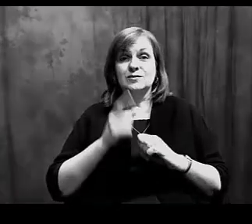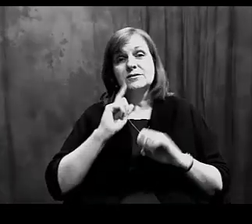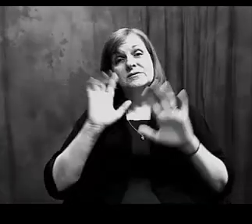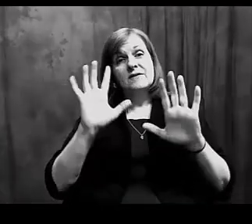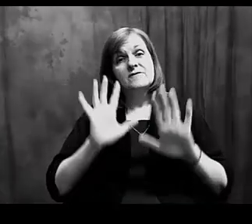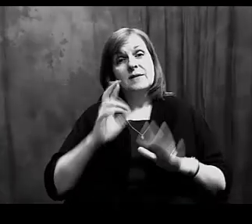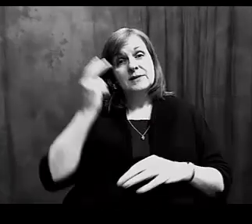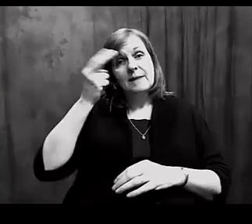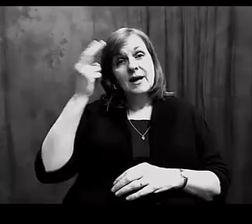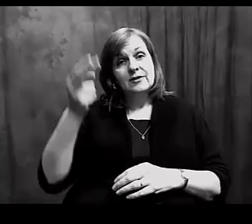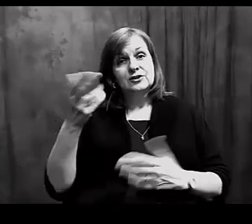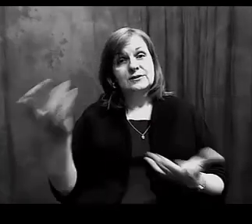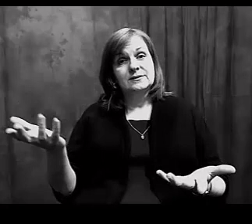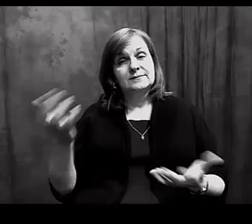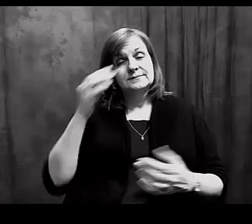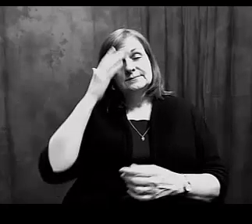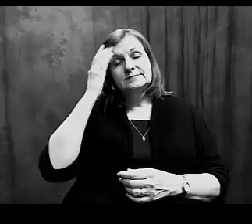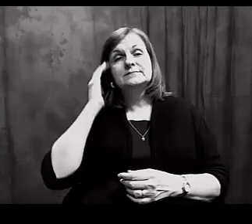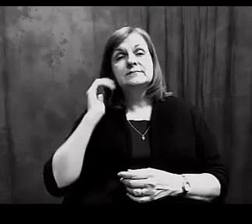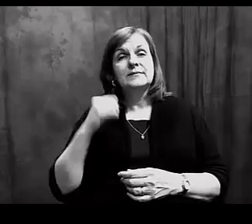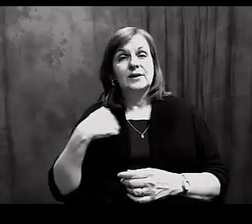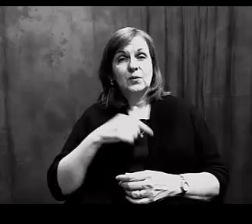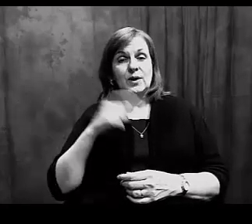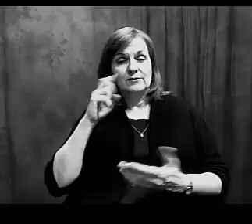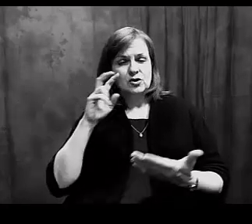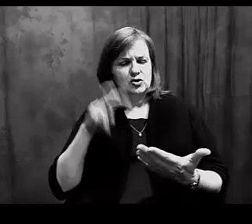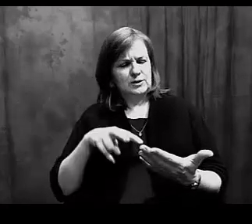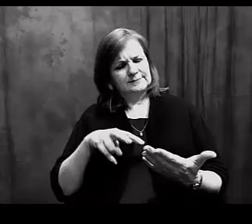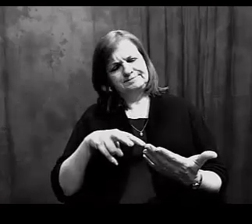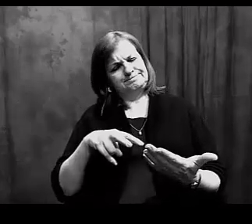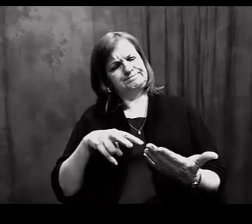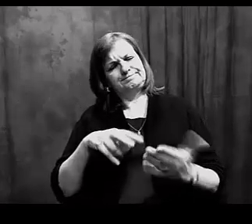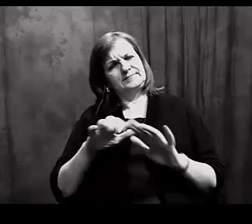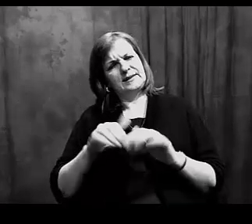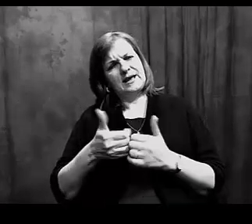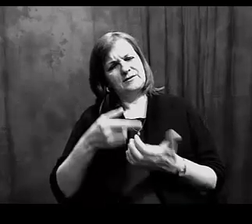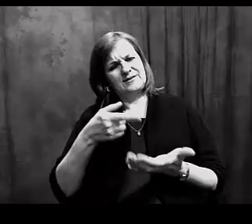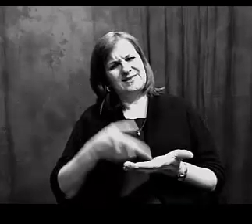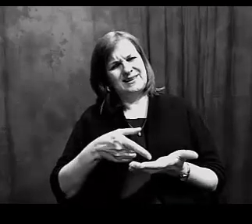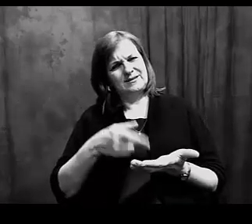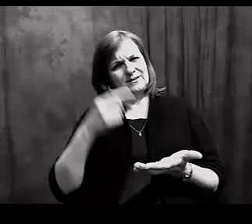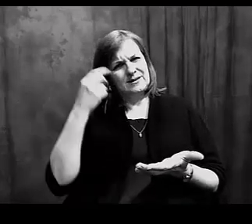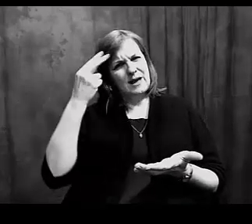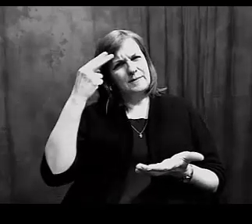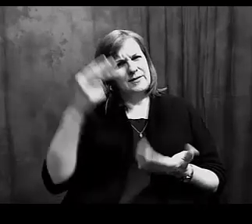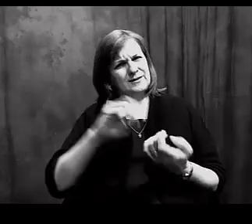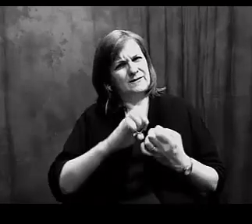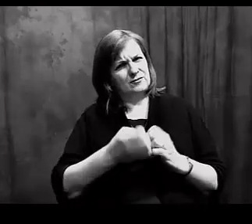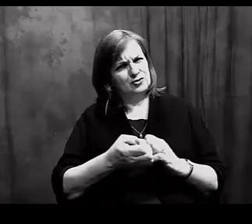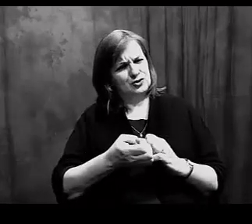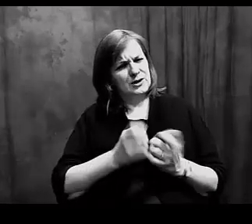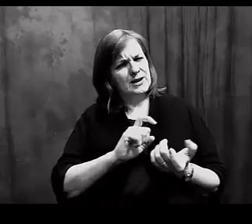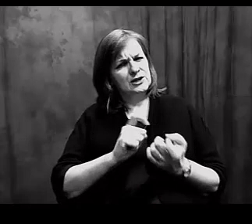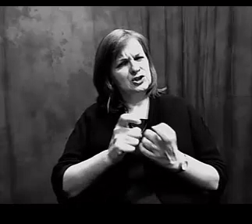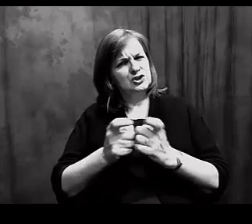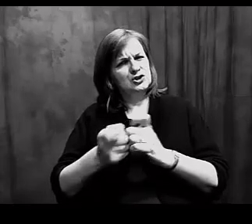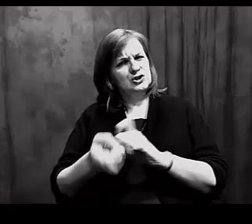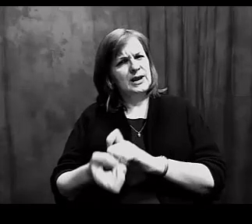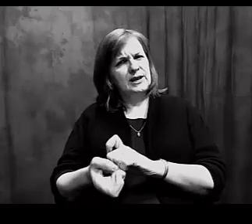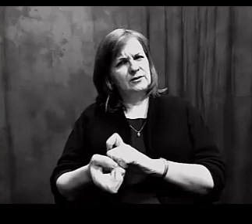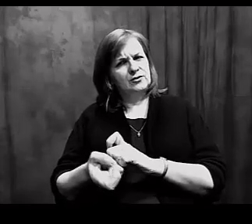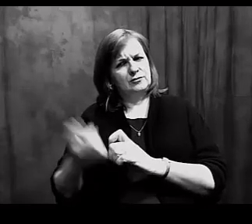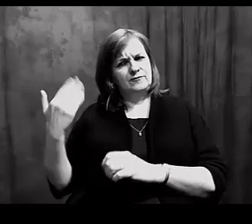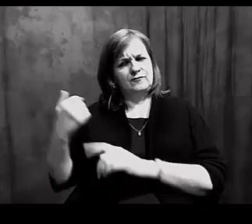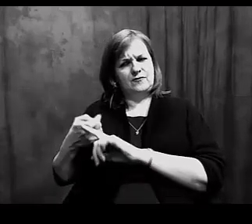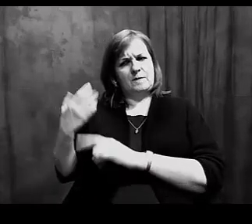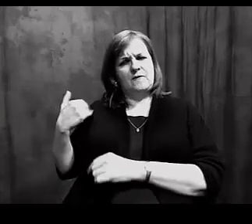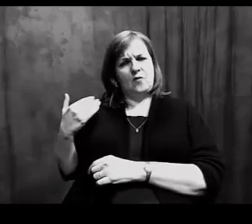evolutions fabulous!! we have to look at how this hypothesis has kind of changed over time